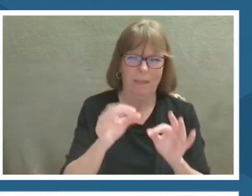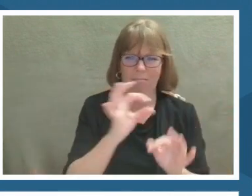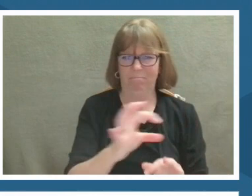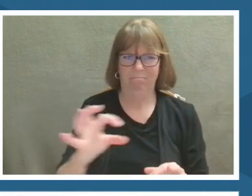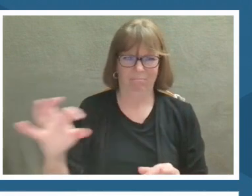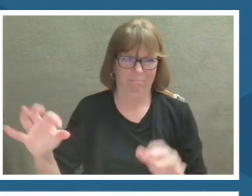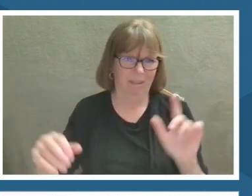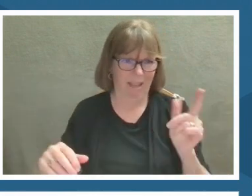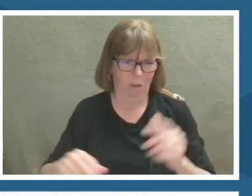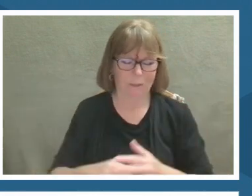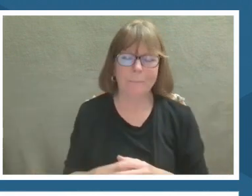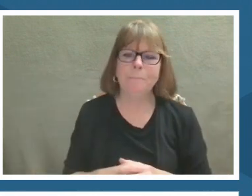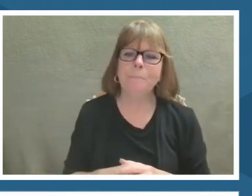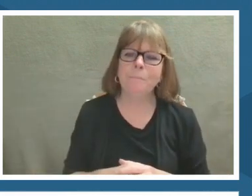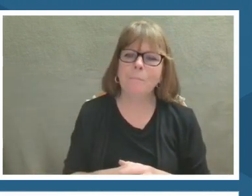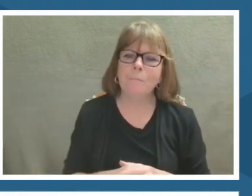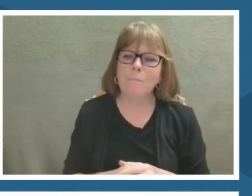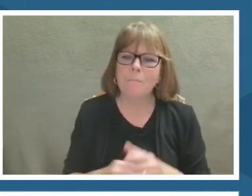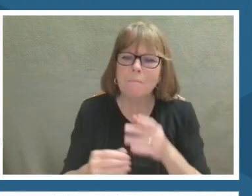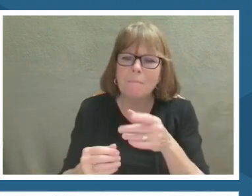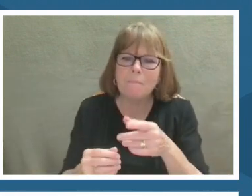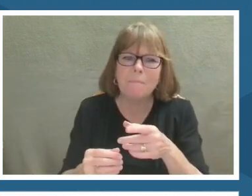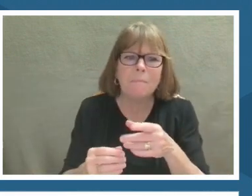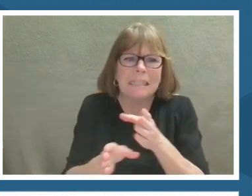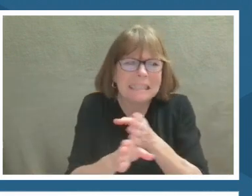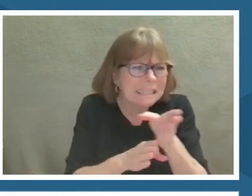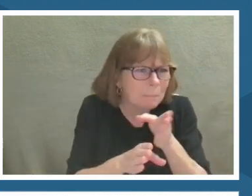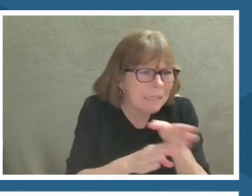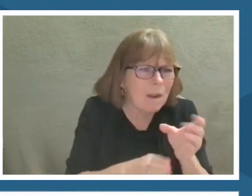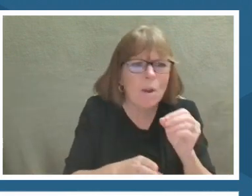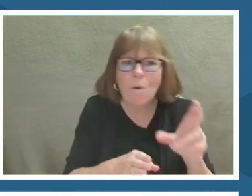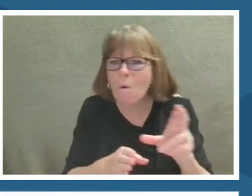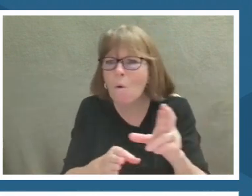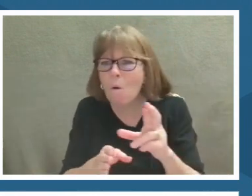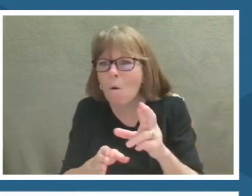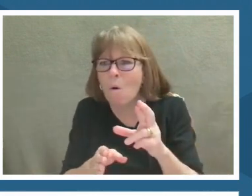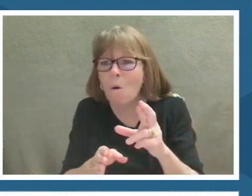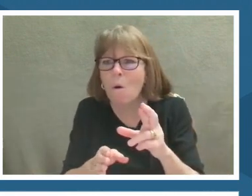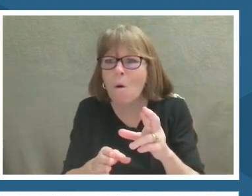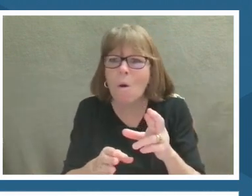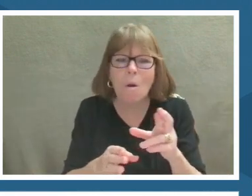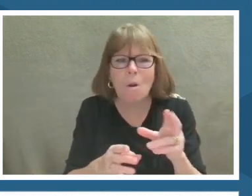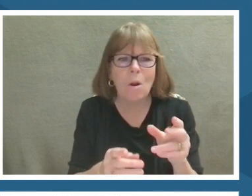intra-disciplinary or disciplinary means